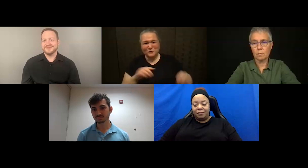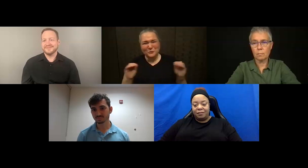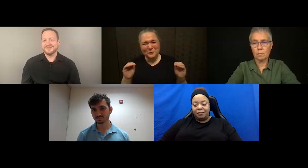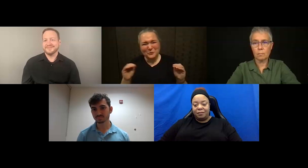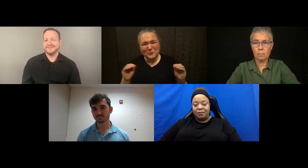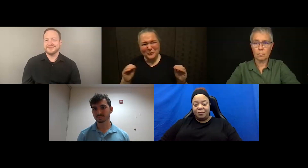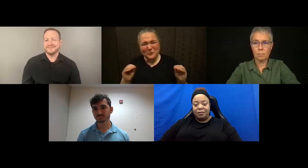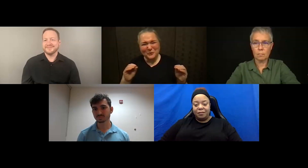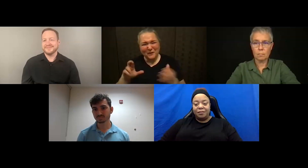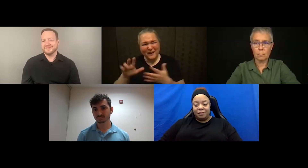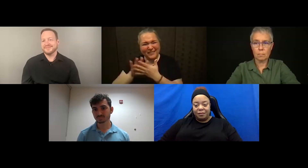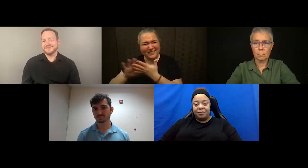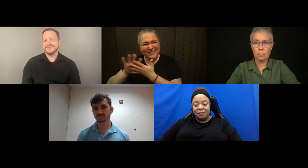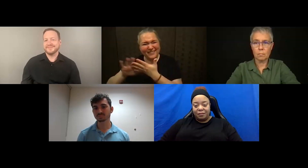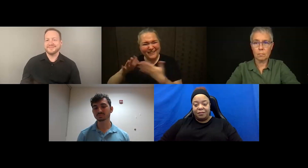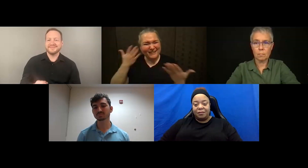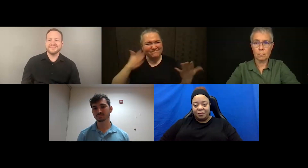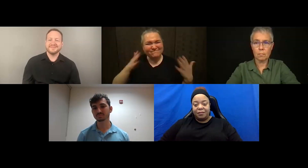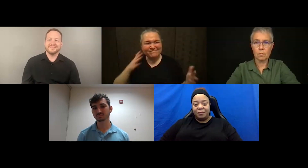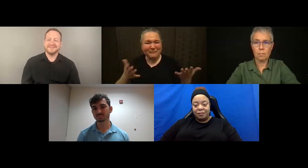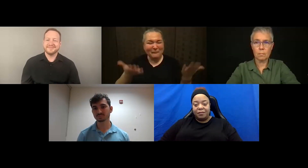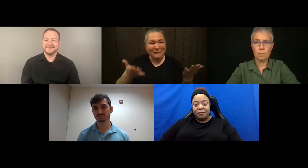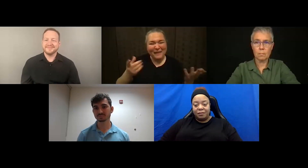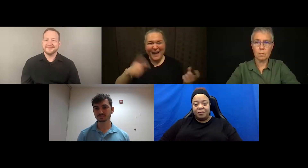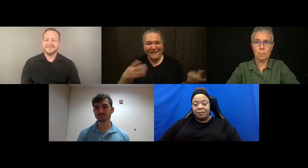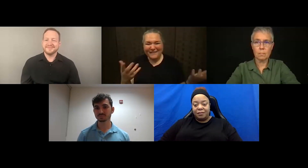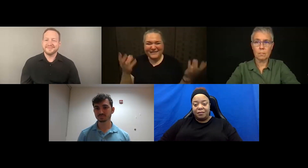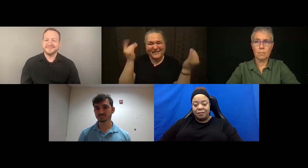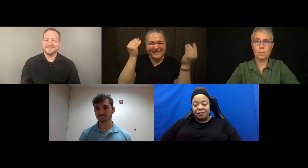What about the answer? That's murky.